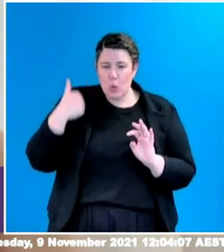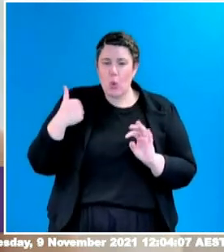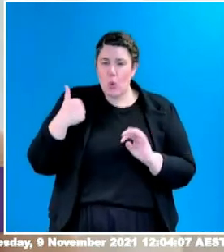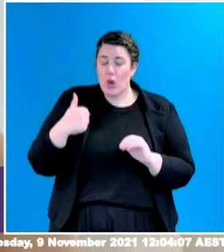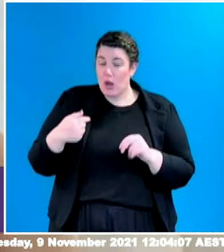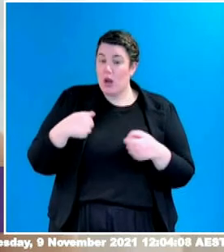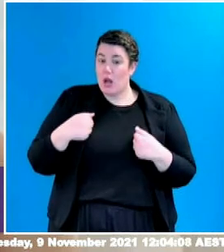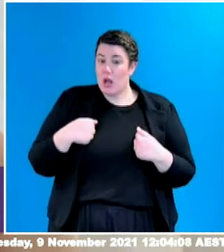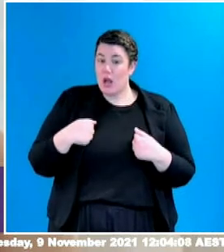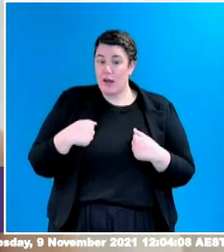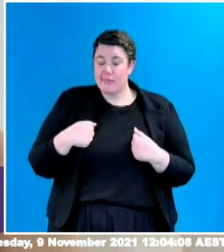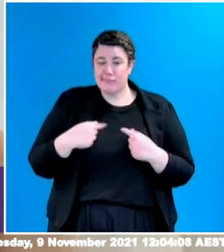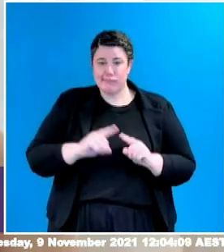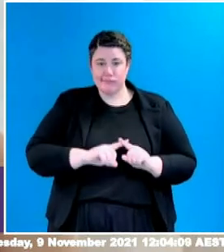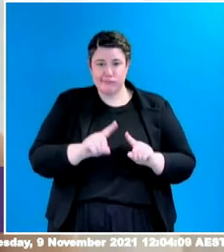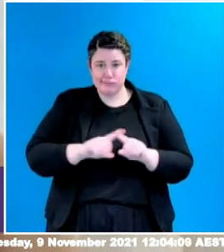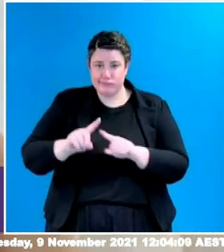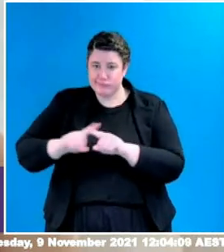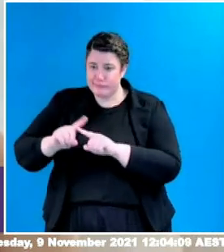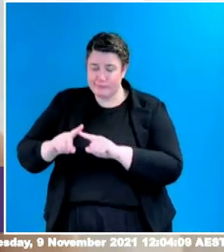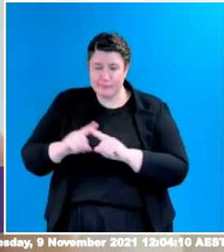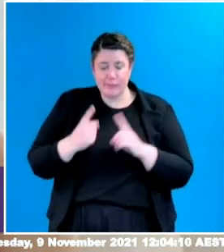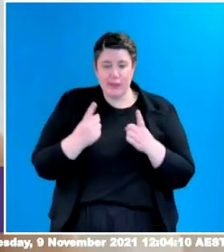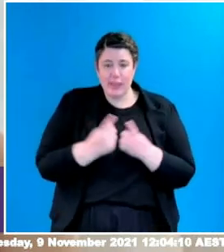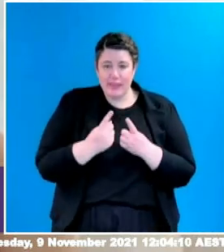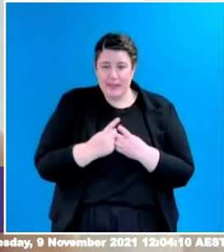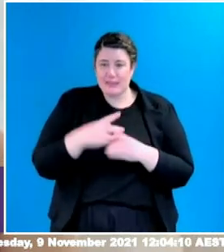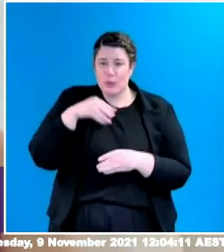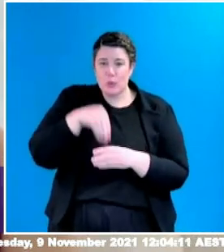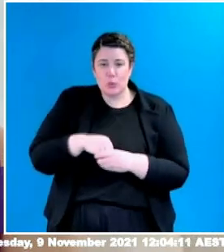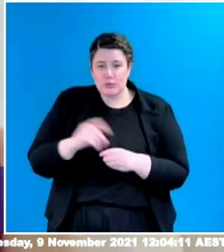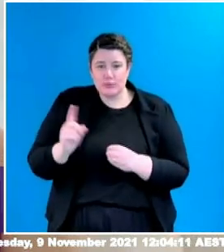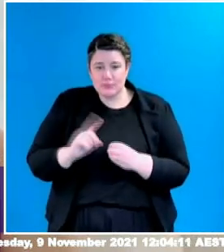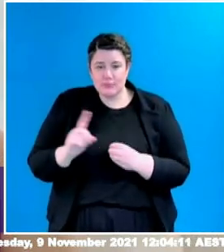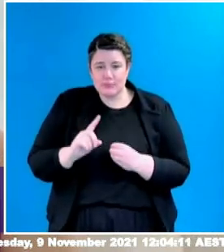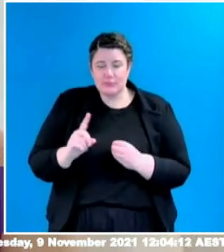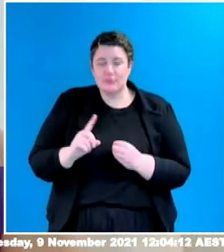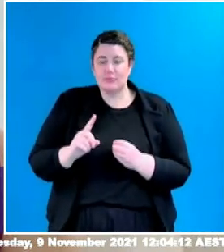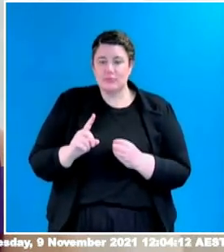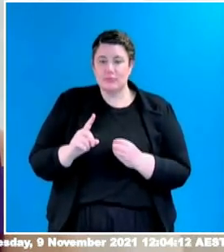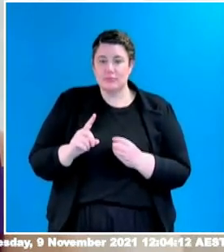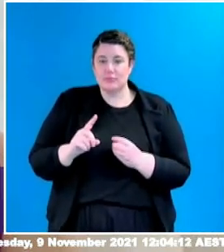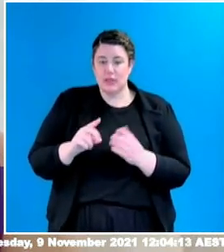I have done a number of things in that time, including being on the NGO